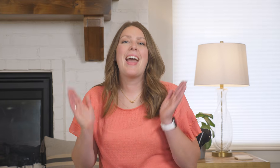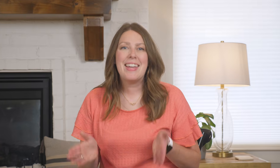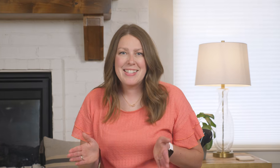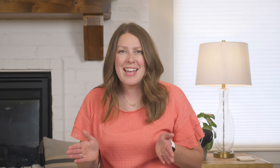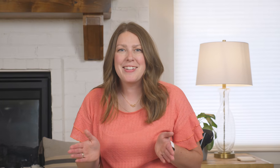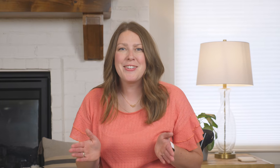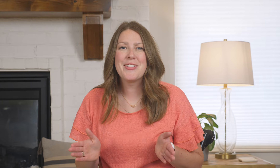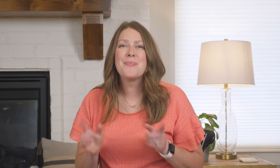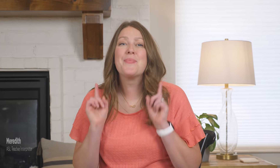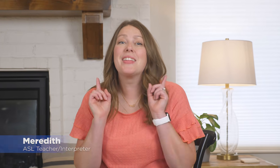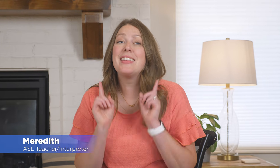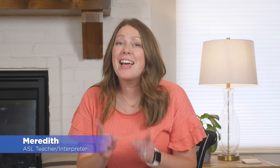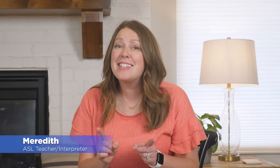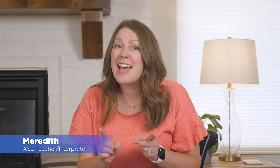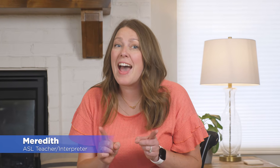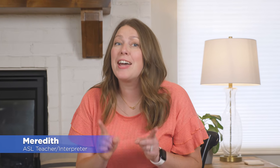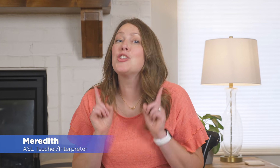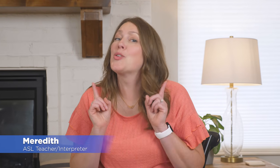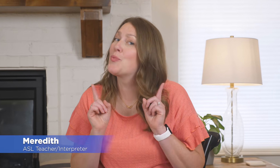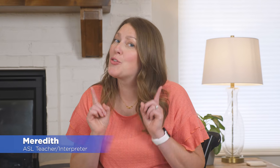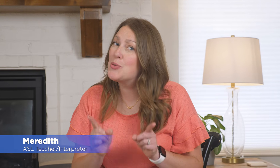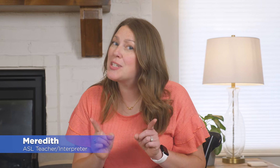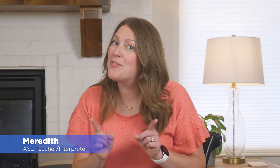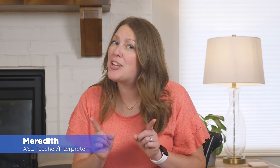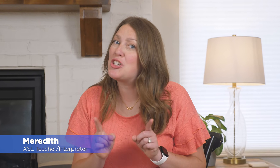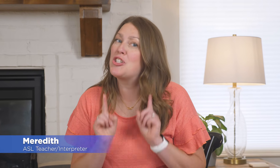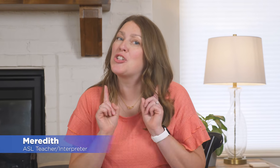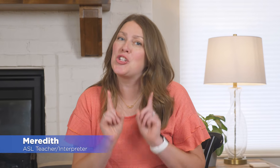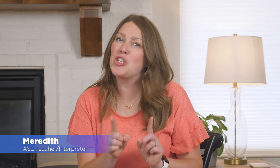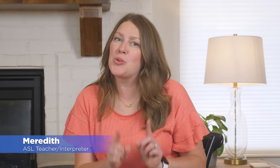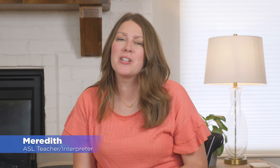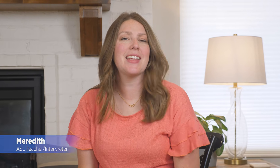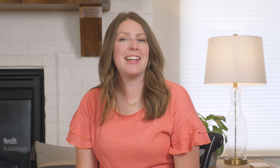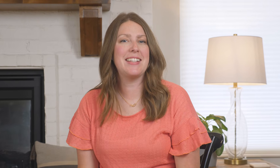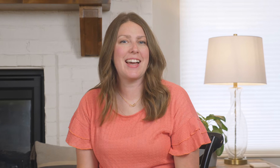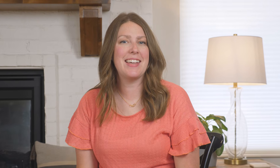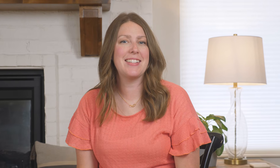Hey, signers! Let's add some fruits and veggies to your signing diet.